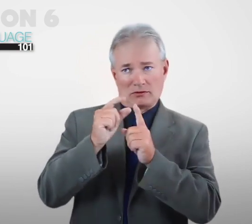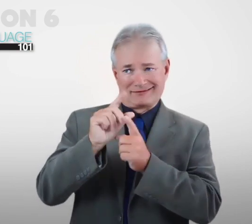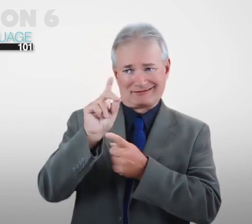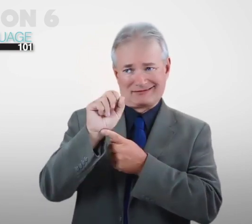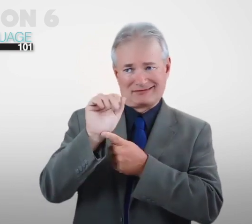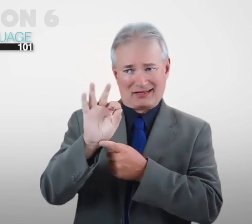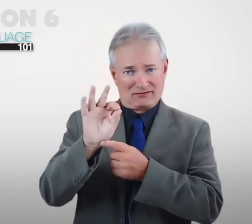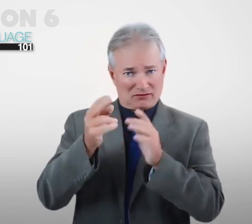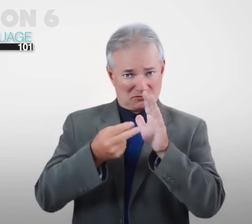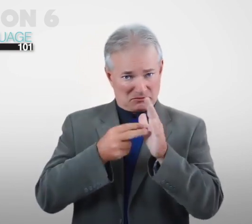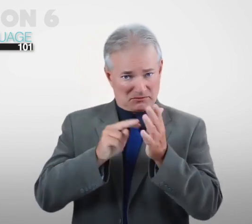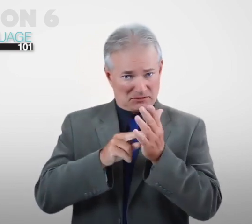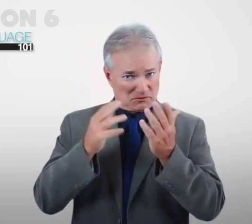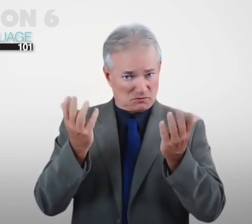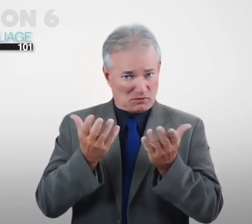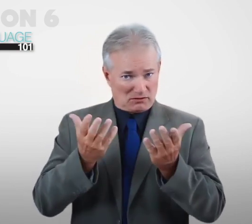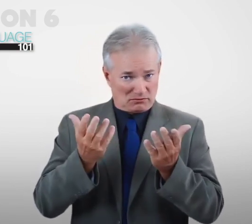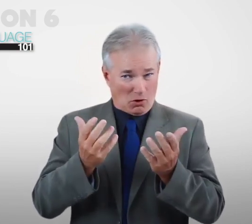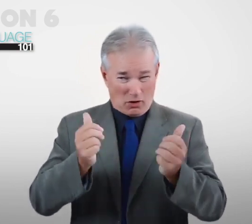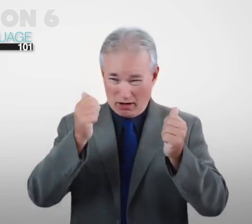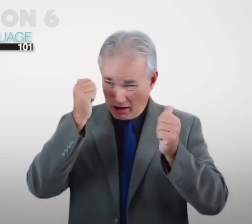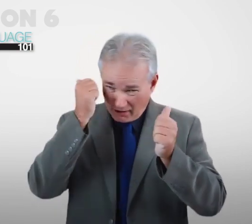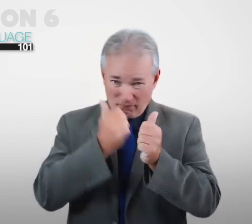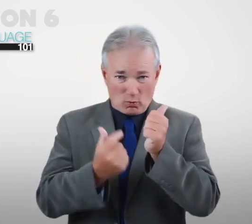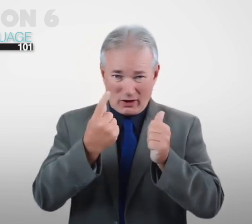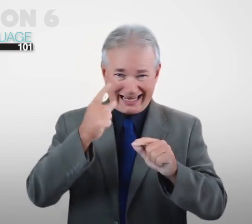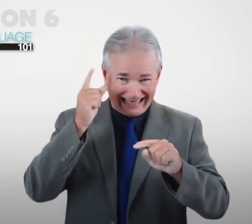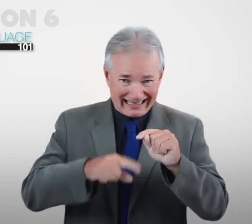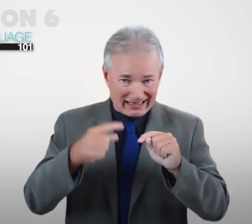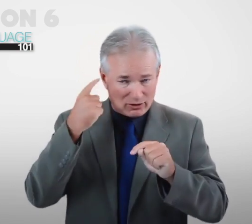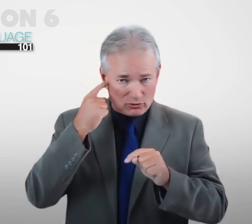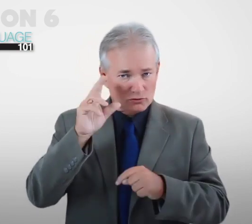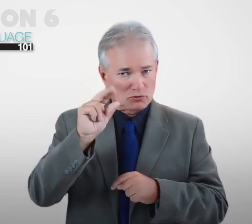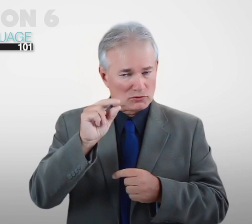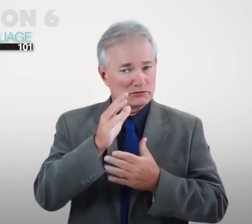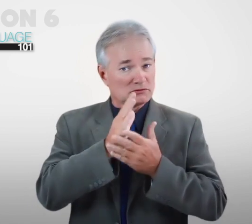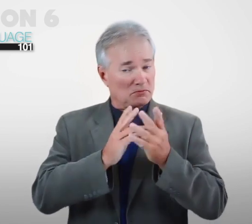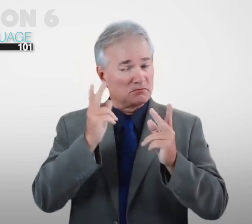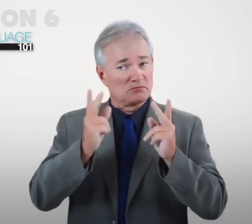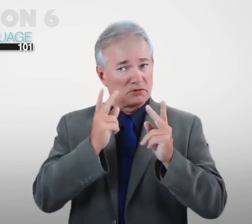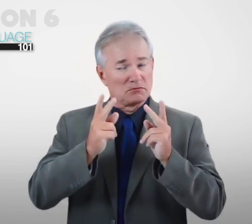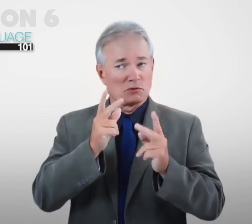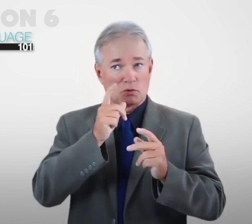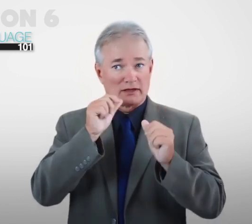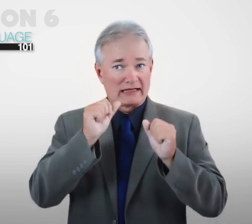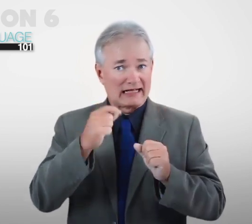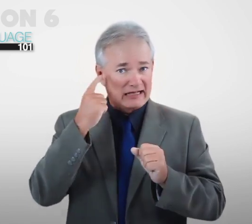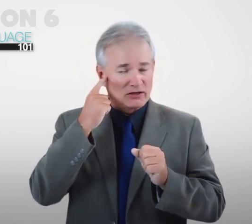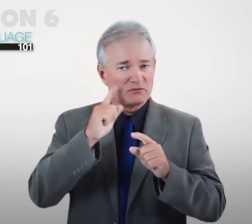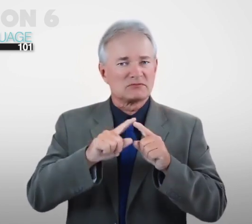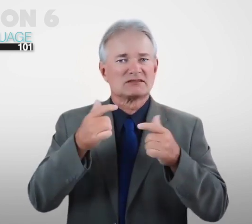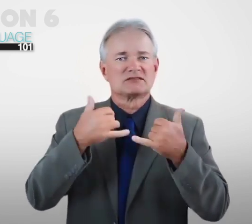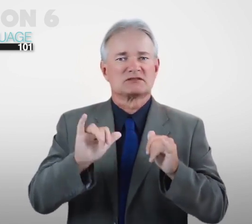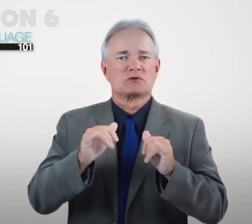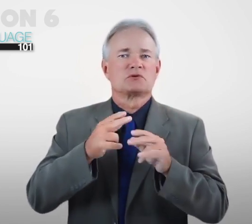Now, the word deaf, what does it mean? Does it mean everybody can't hear at all. Well, no, there's still some people